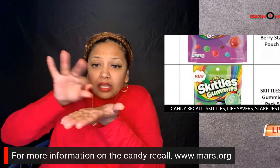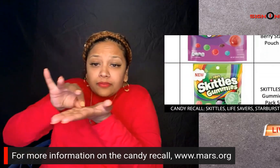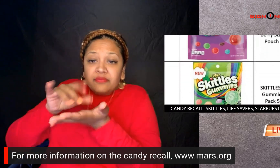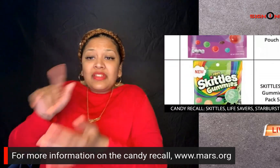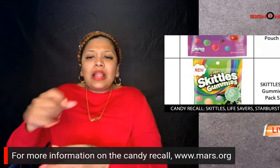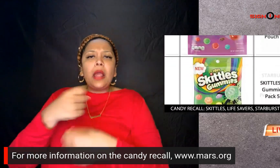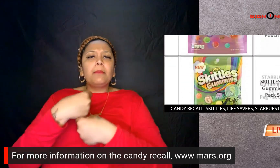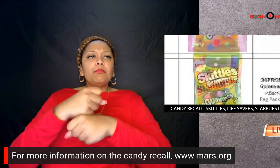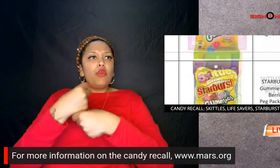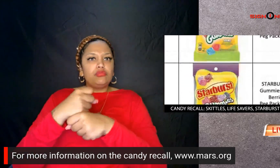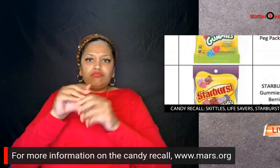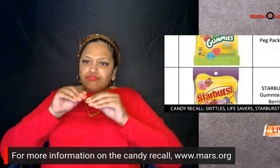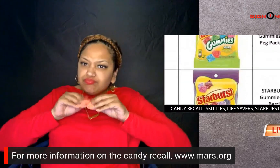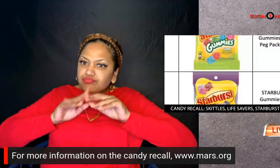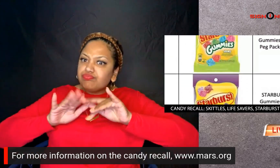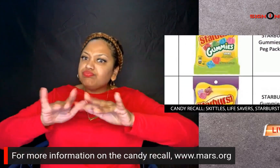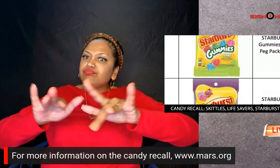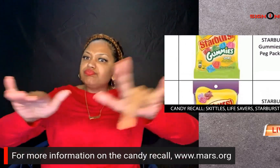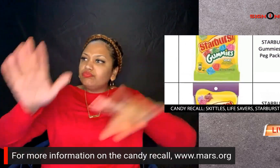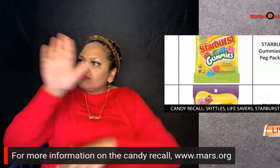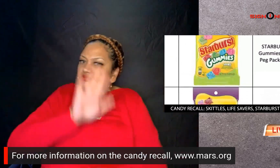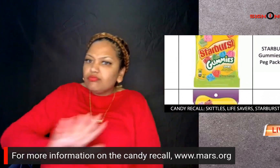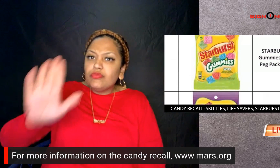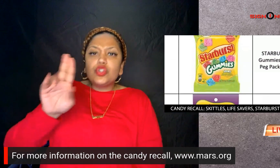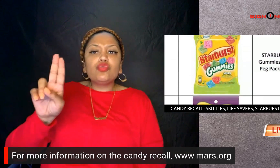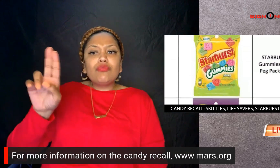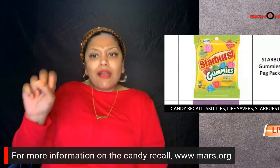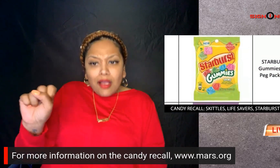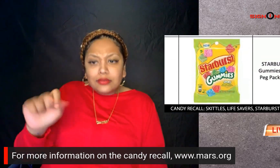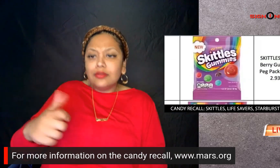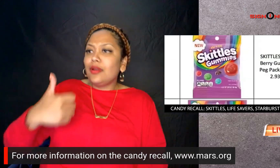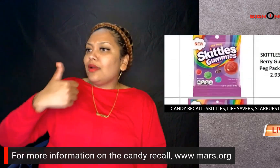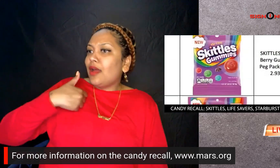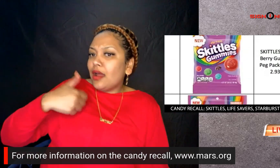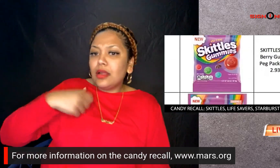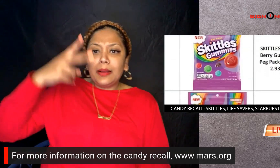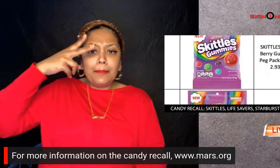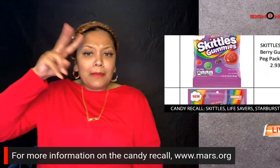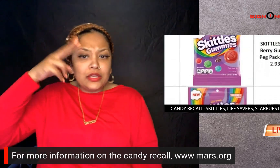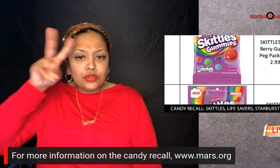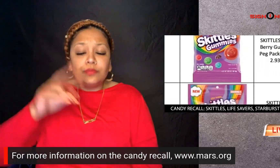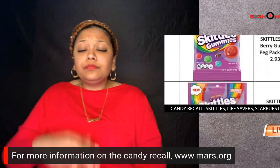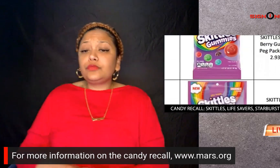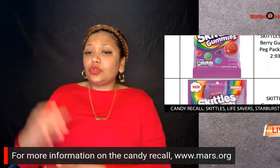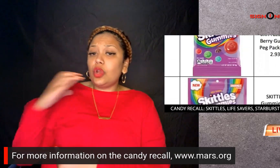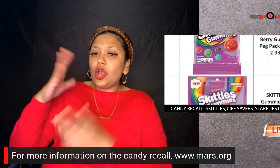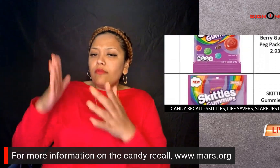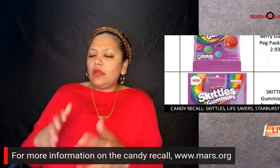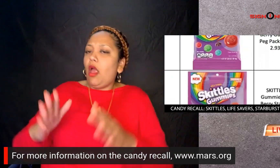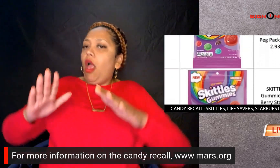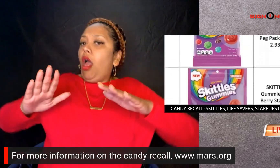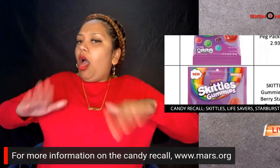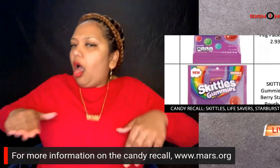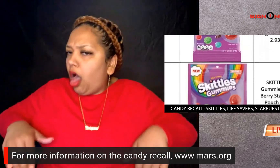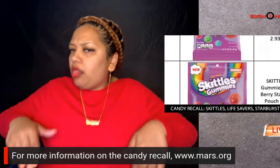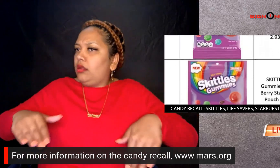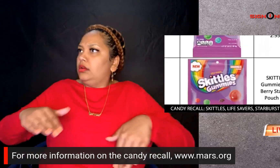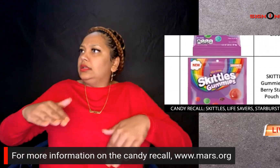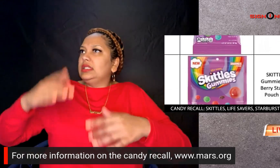thin metal strands the products were distributed in the US Canada and Mexico officials say